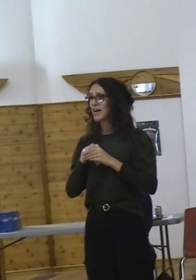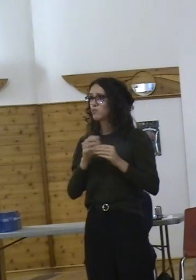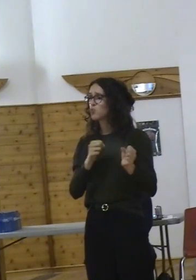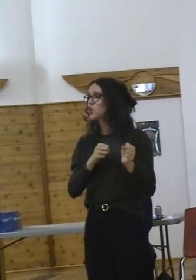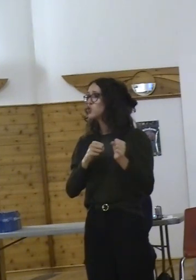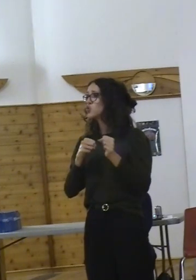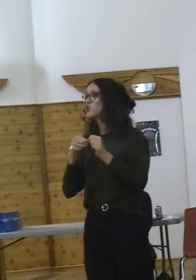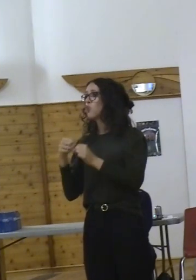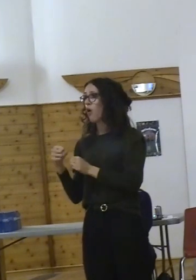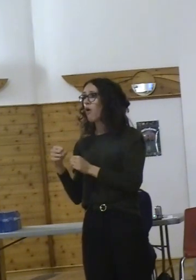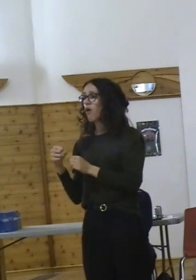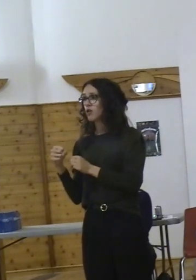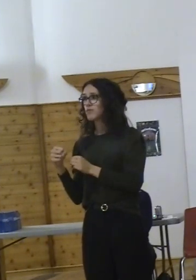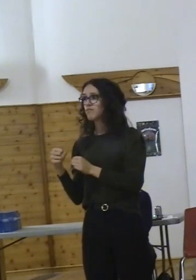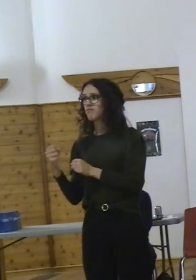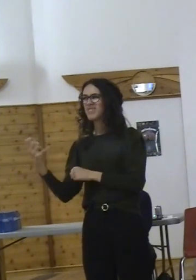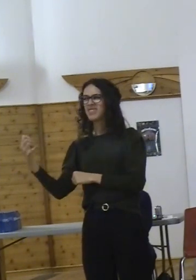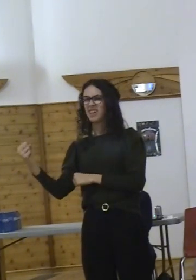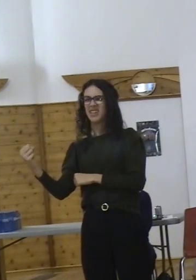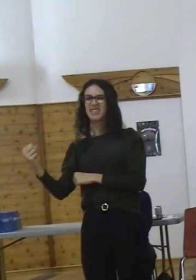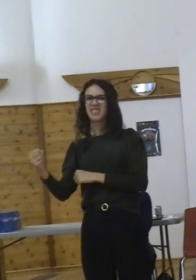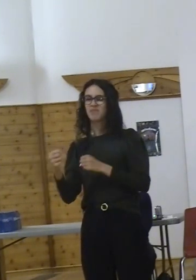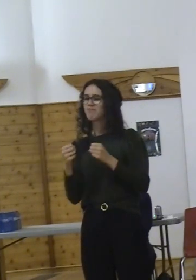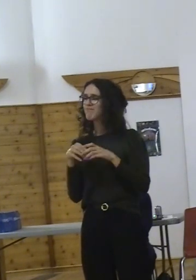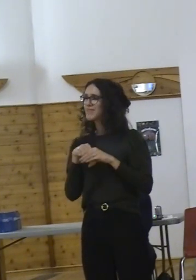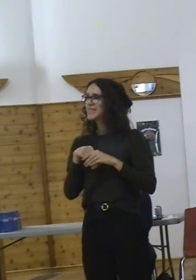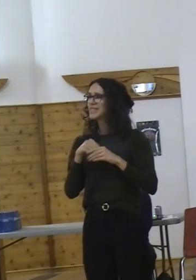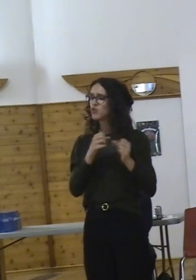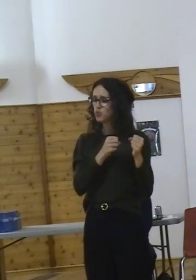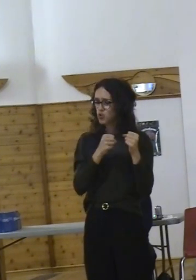But it's there and we're taking it all back.